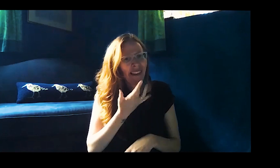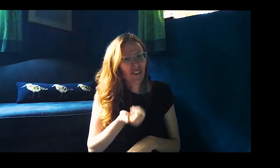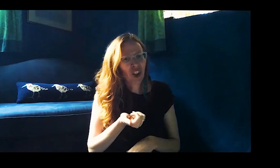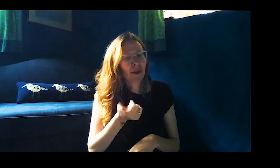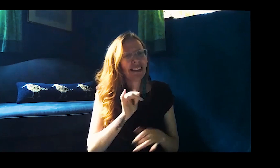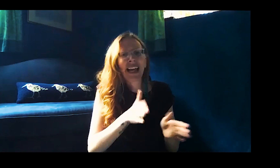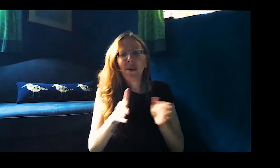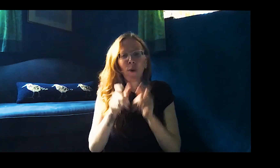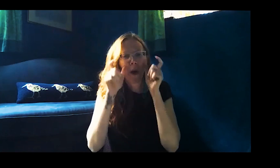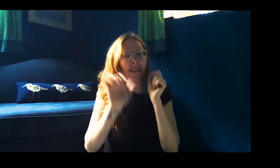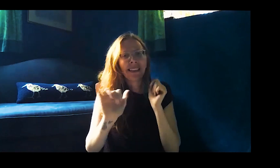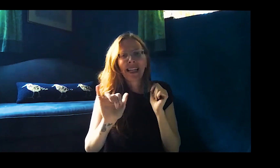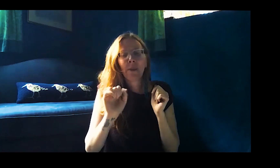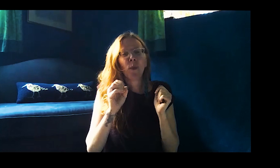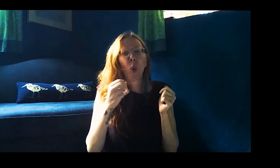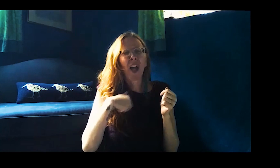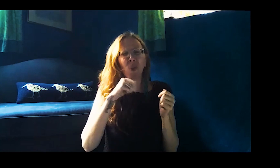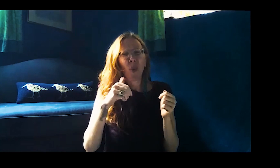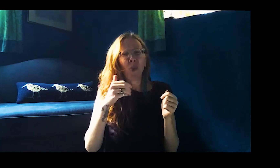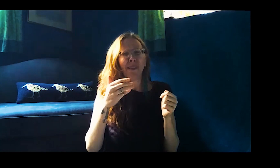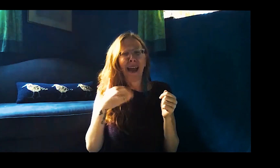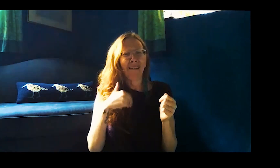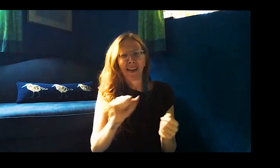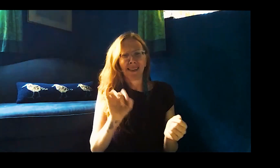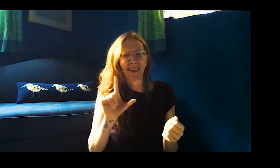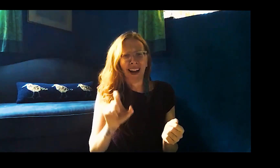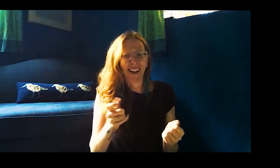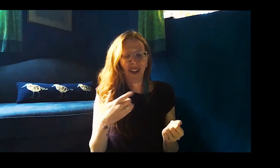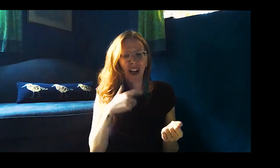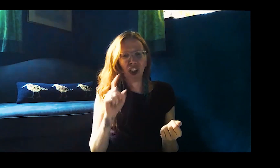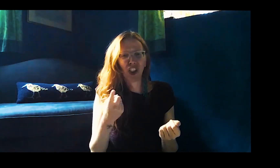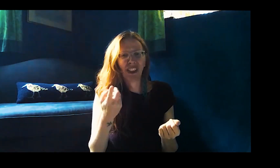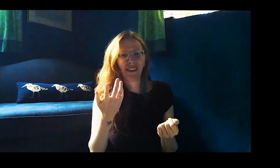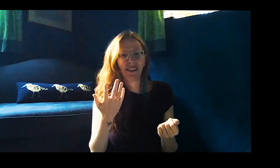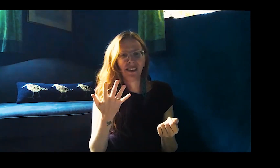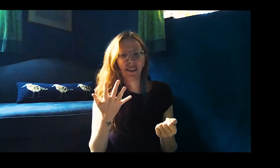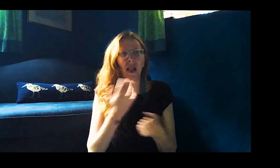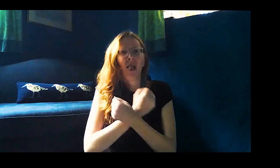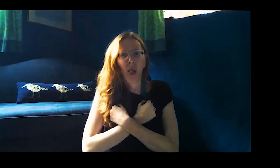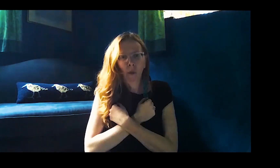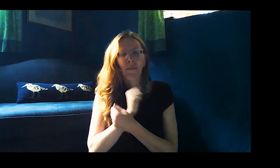Where? What was the air like where the grapes grew? Um, and all those things affect